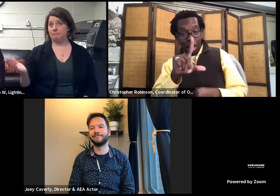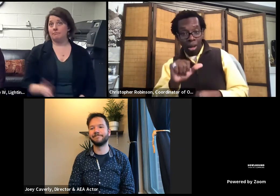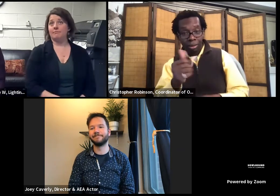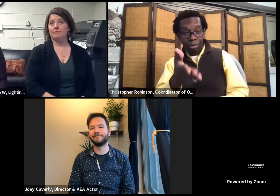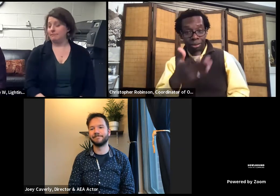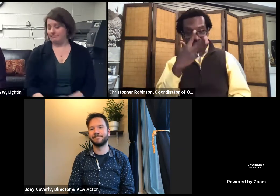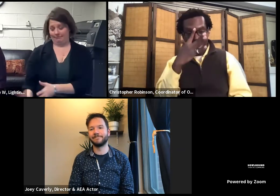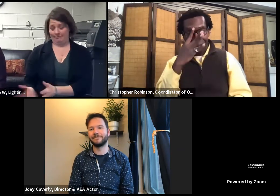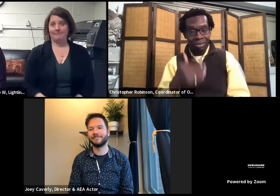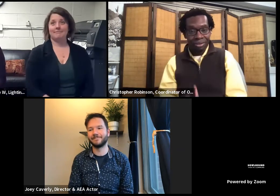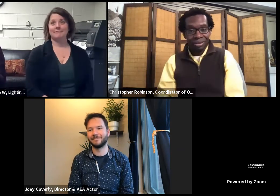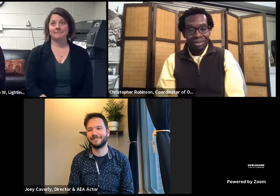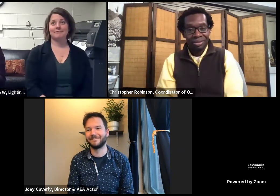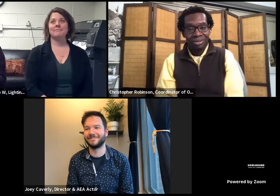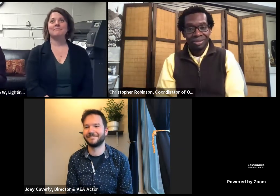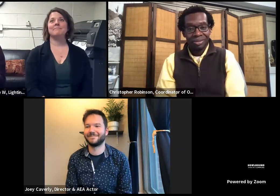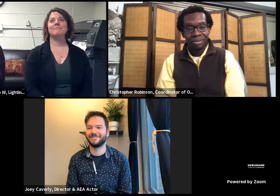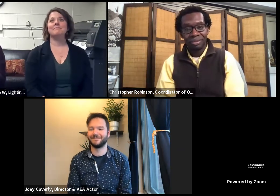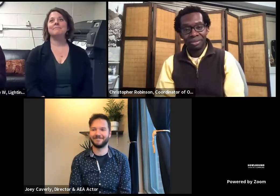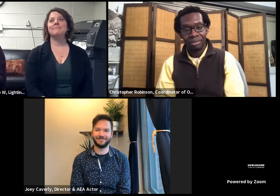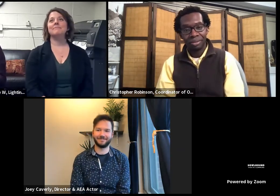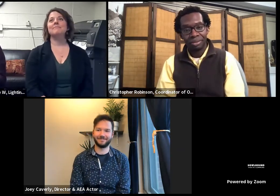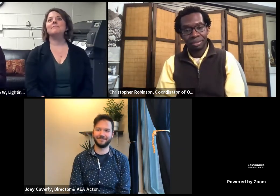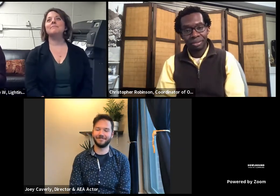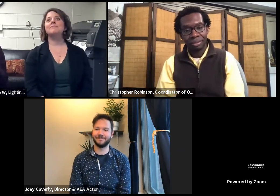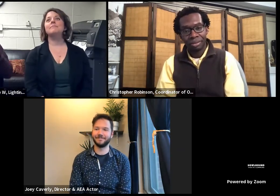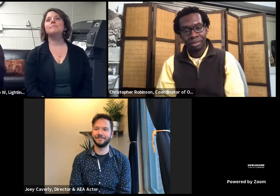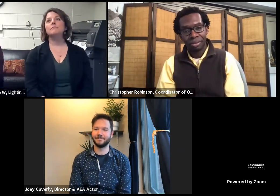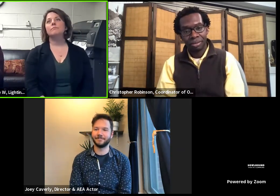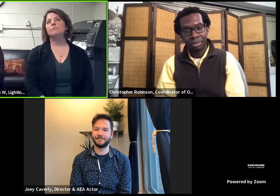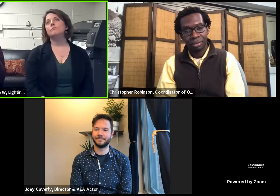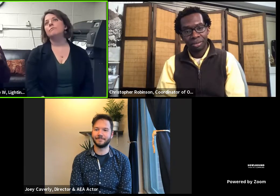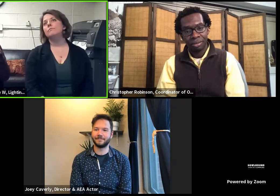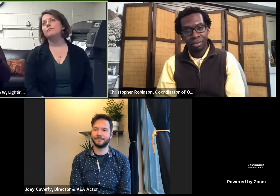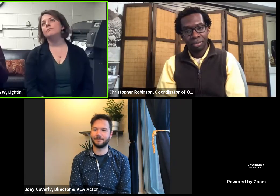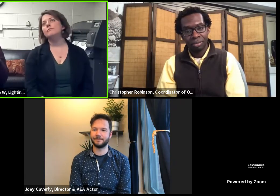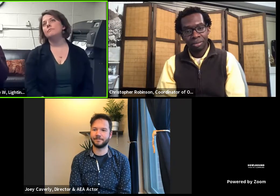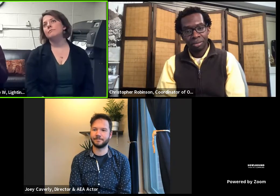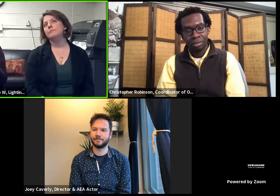Great, please add, Kala. Yup, this is Kala speaking.